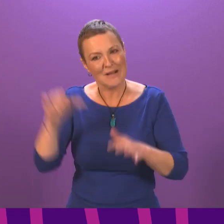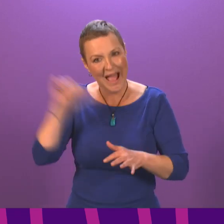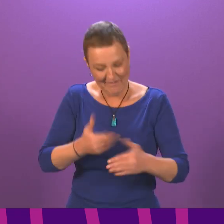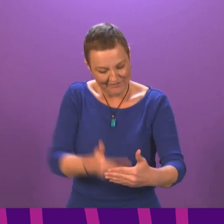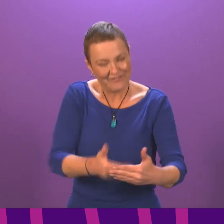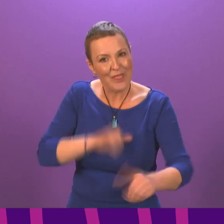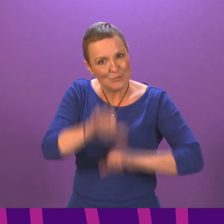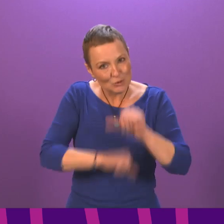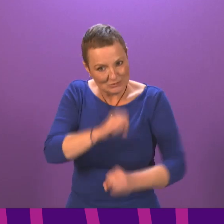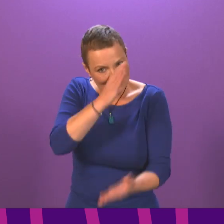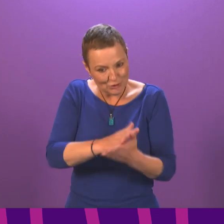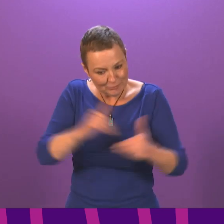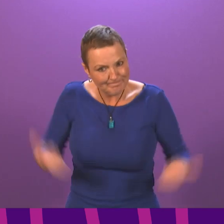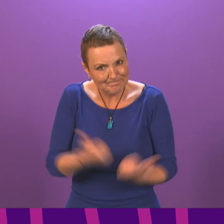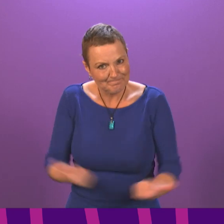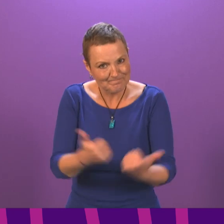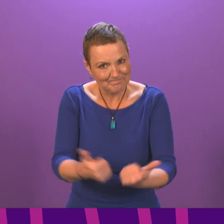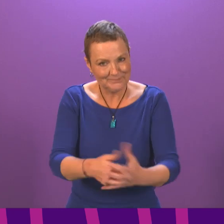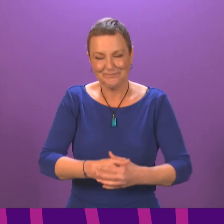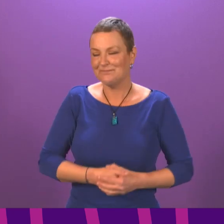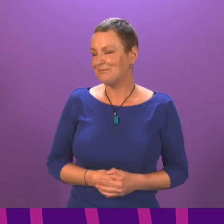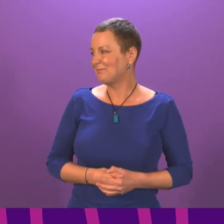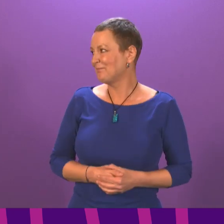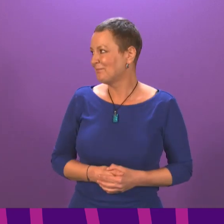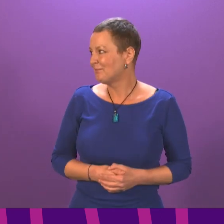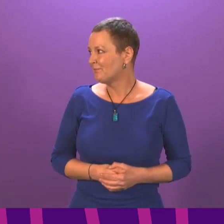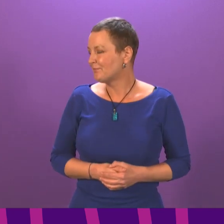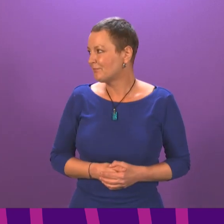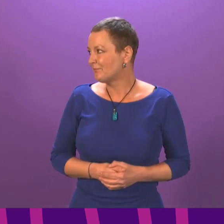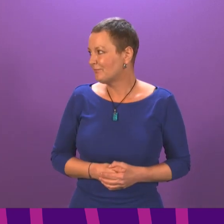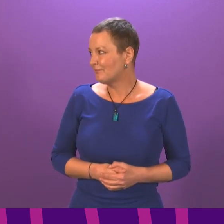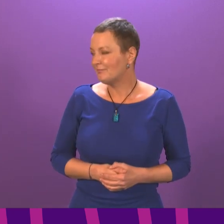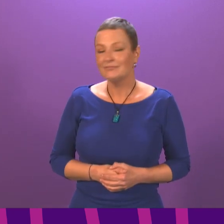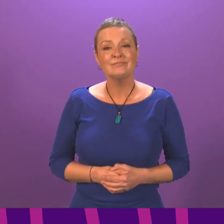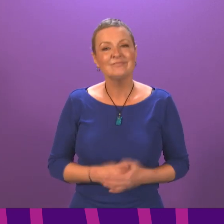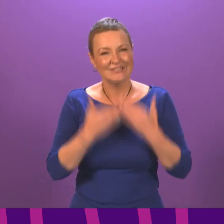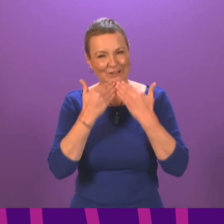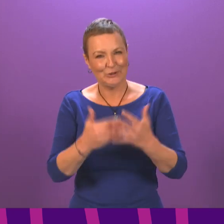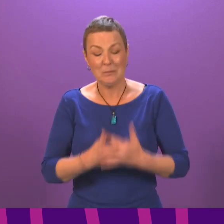right now. Colin Smyth (South Scotland) (Lab): I have received an email from a family who